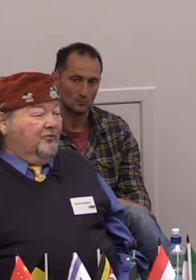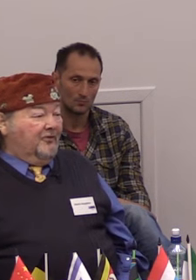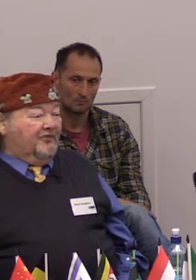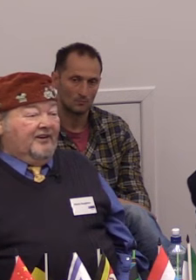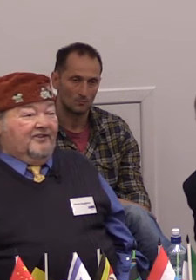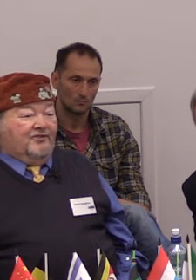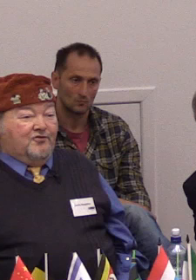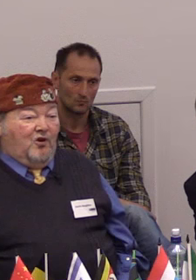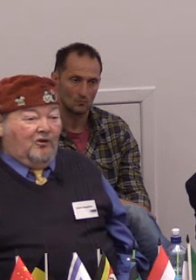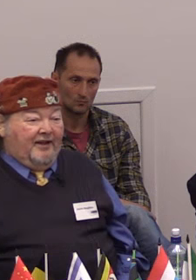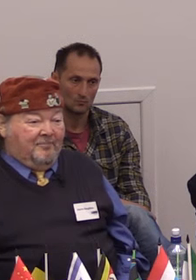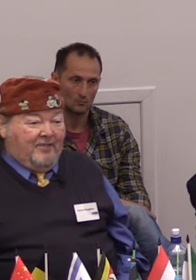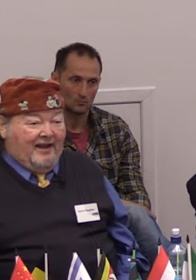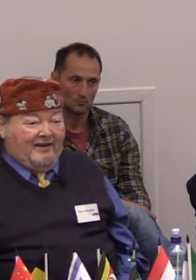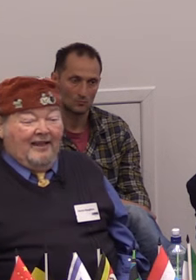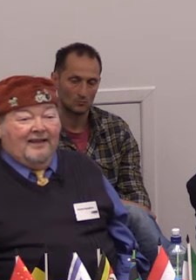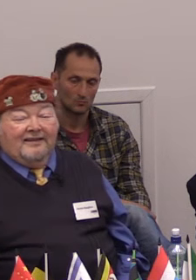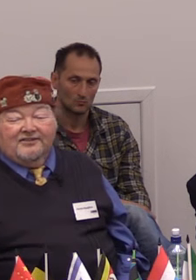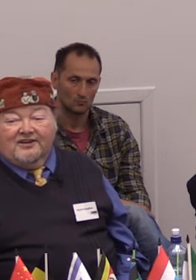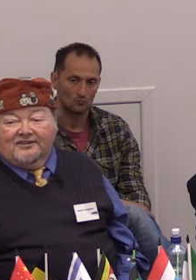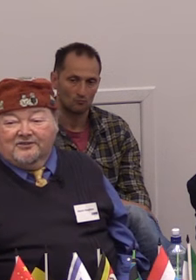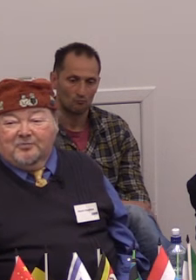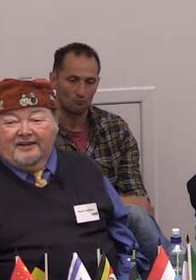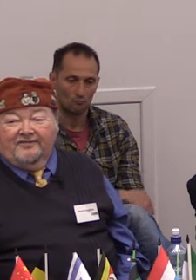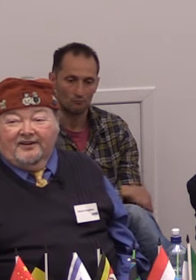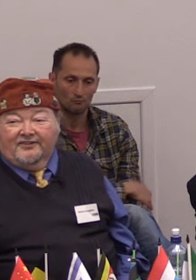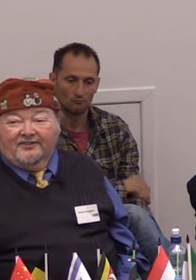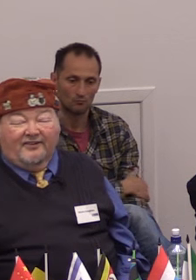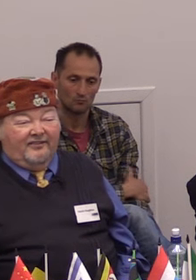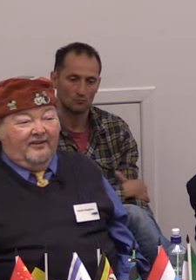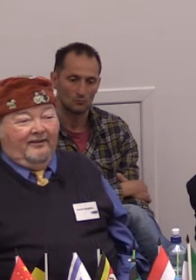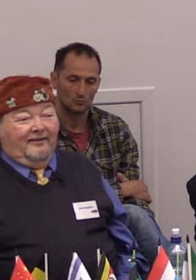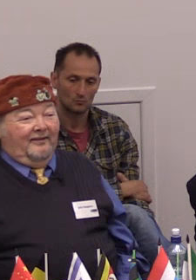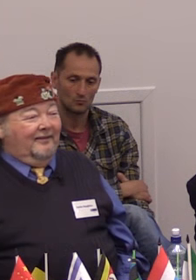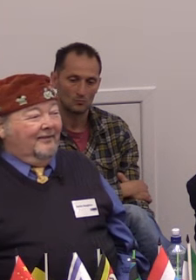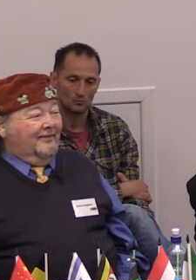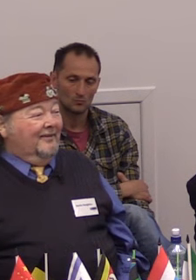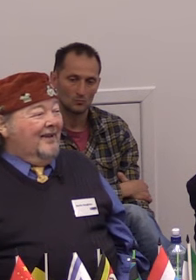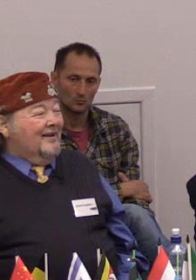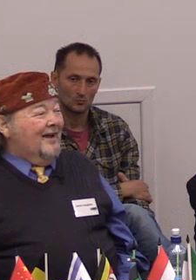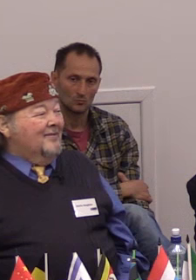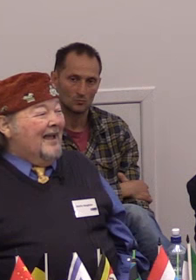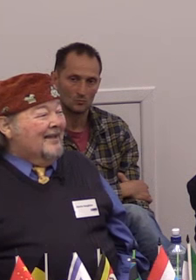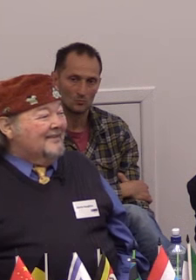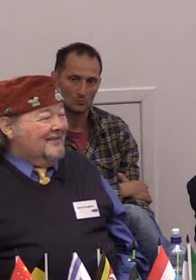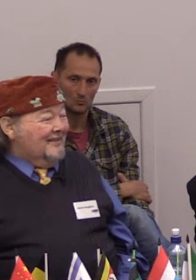Once we started to roll that back and started to believe in ourselves, I can't say that